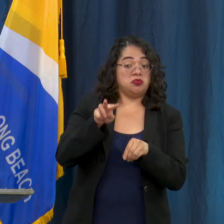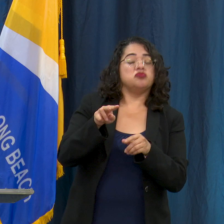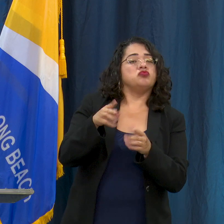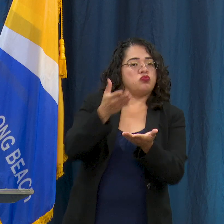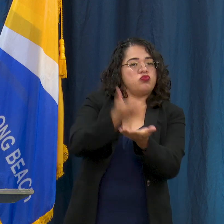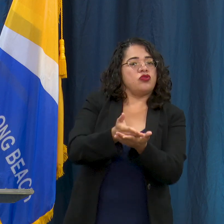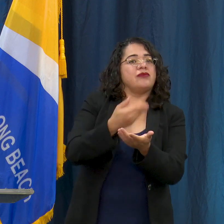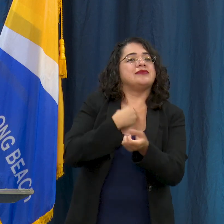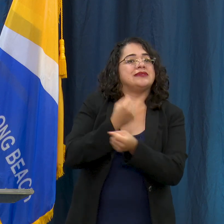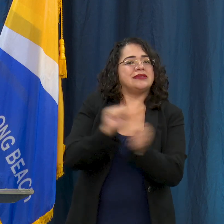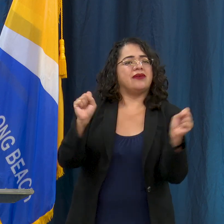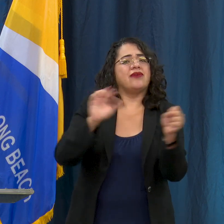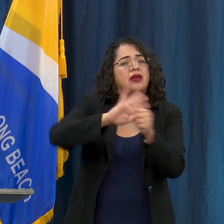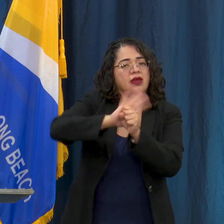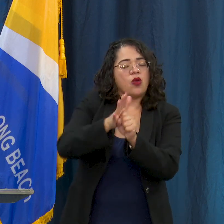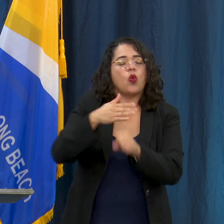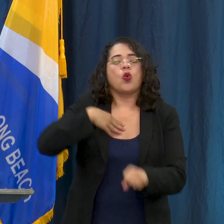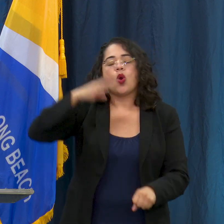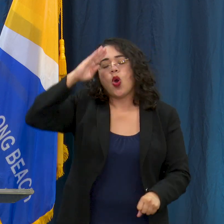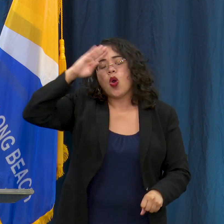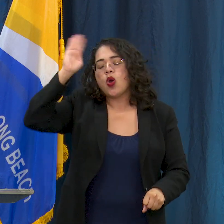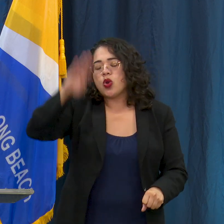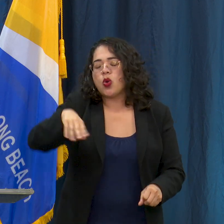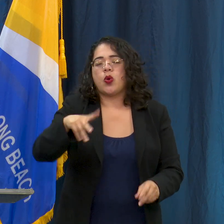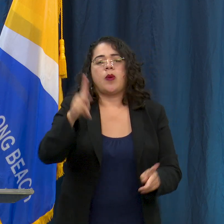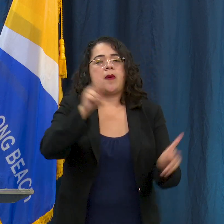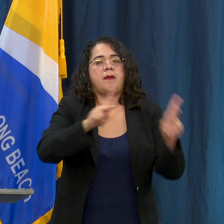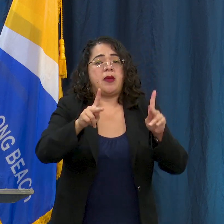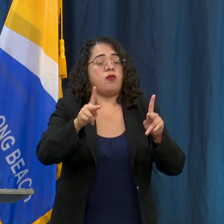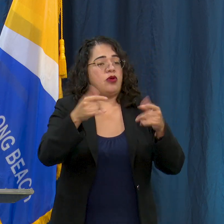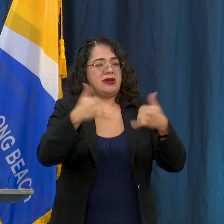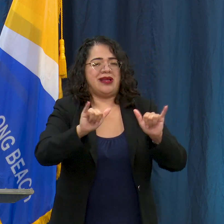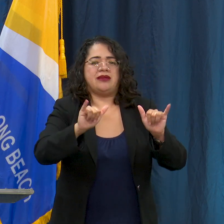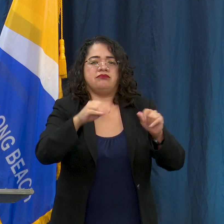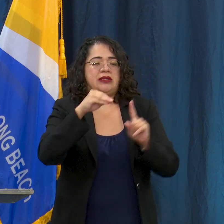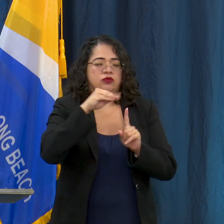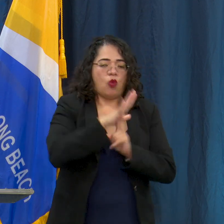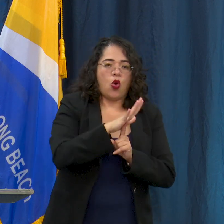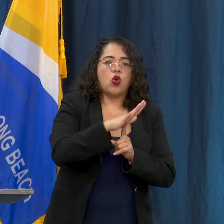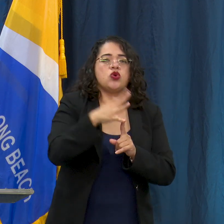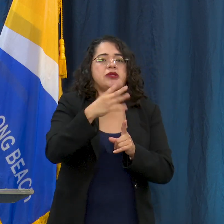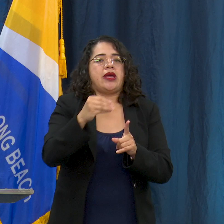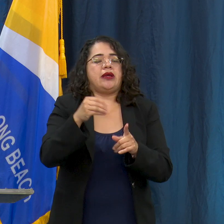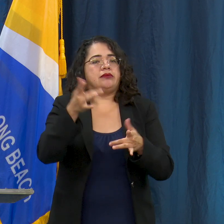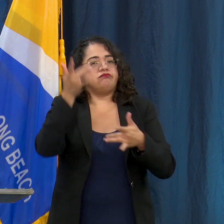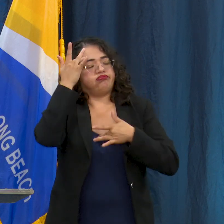still taking the lives of our most vulnerable every single day and just